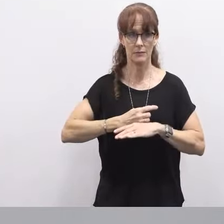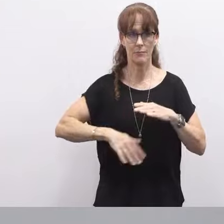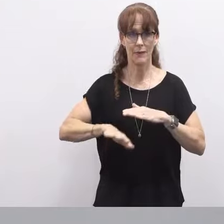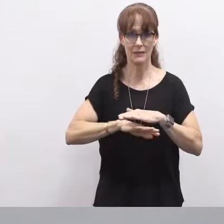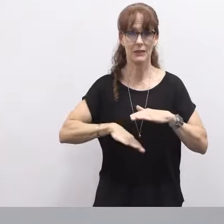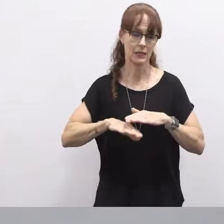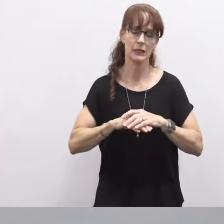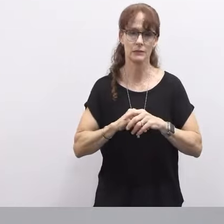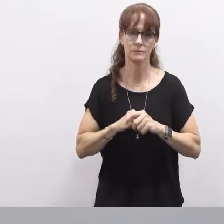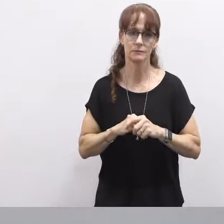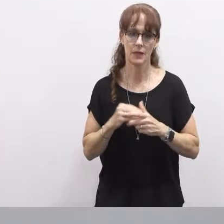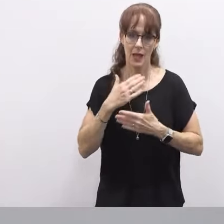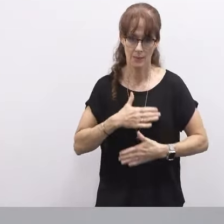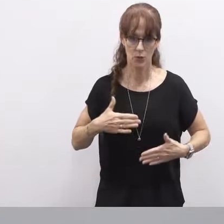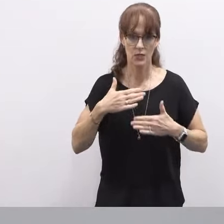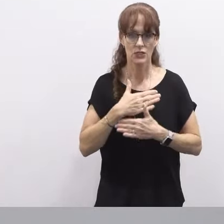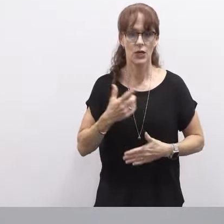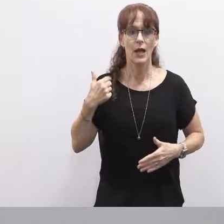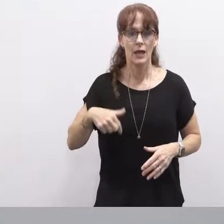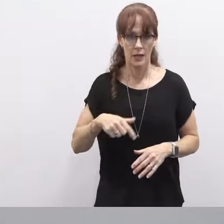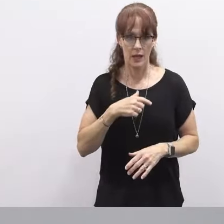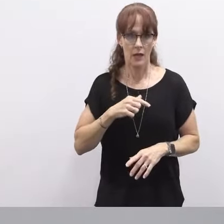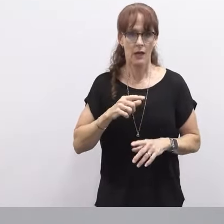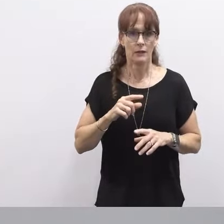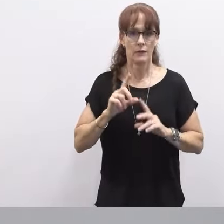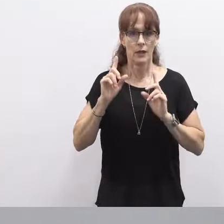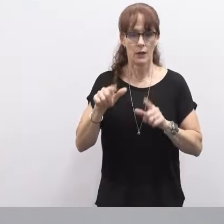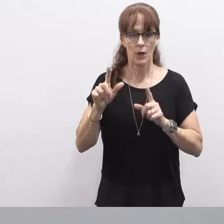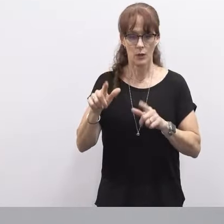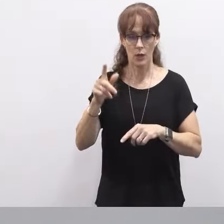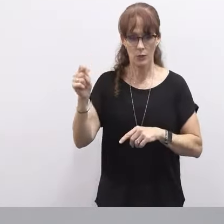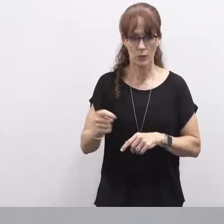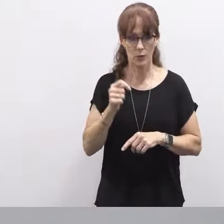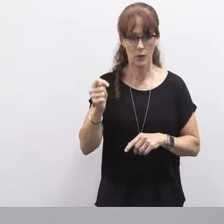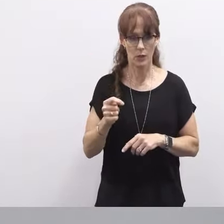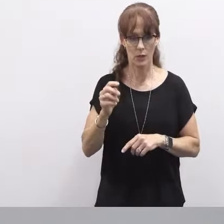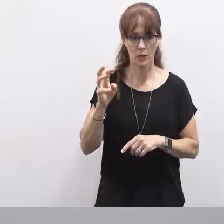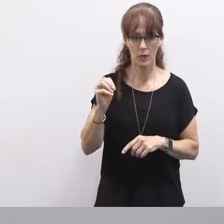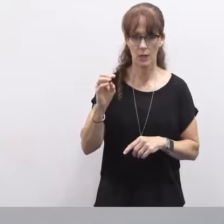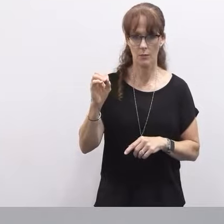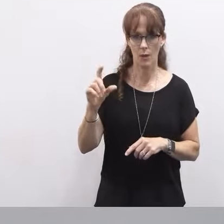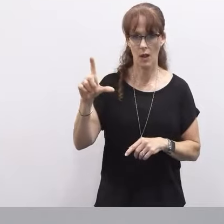and I appreciate us going to be there at Tuesday at MOLA and the DELAC meetings,